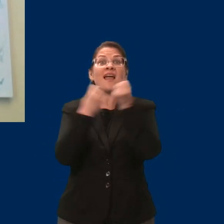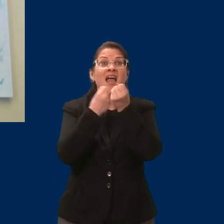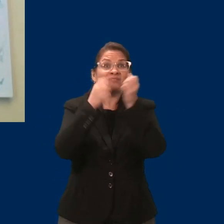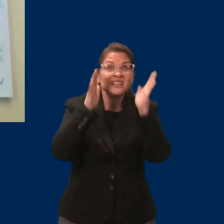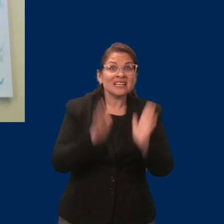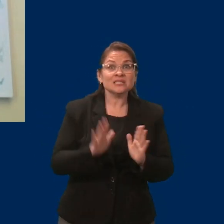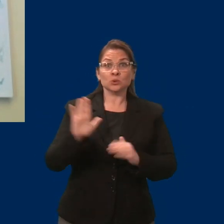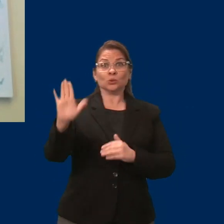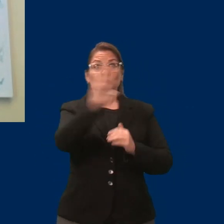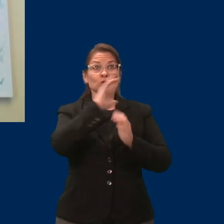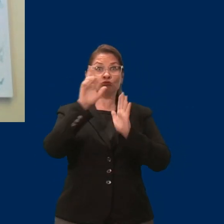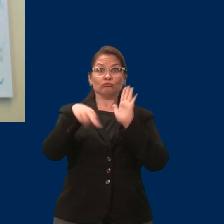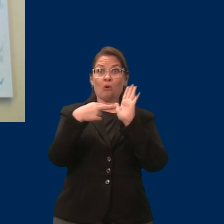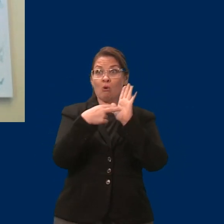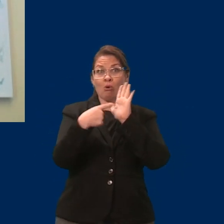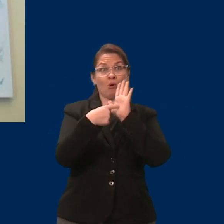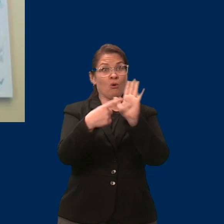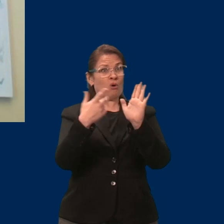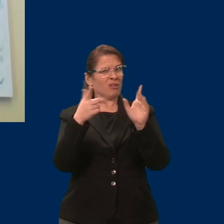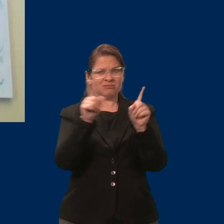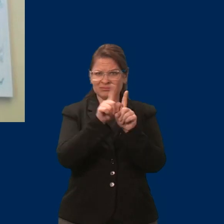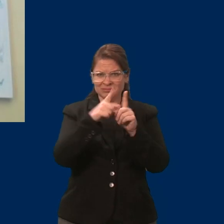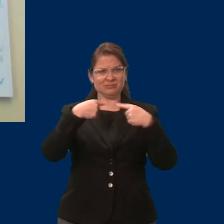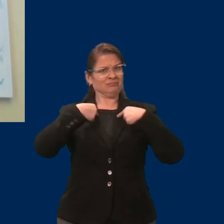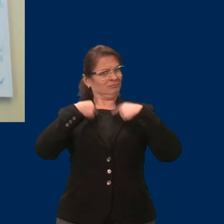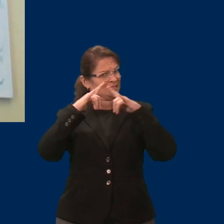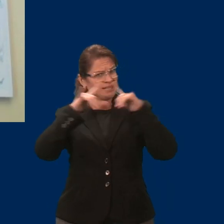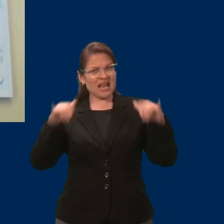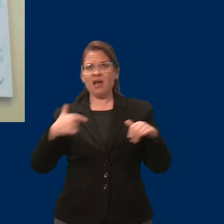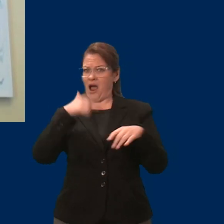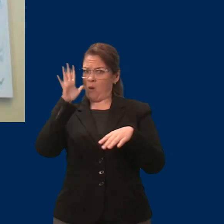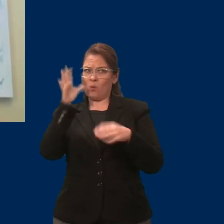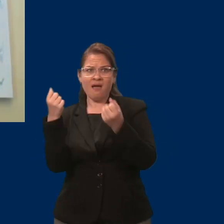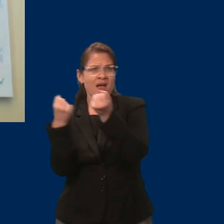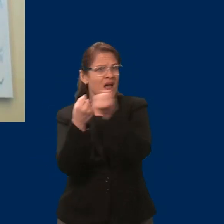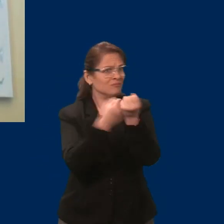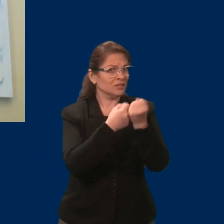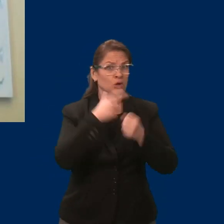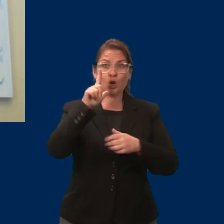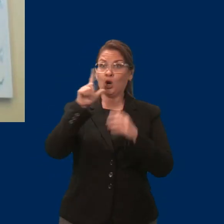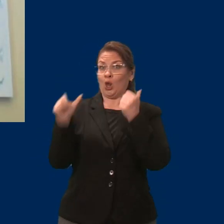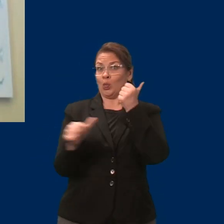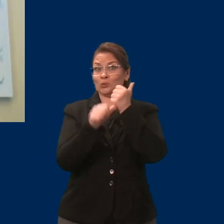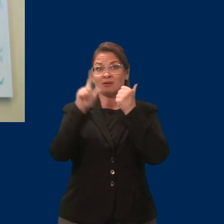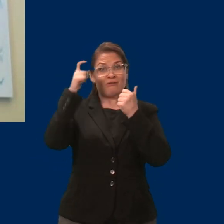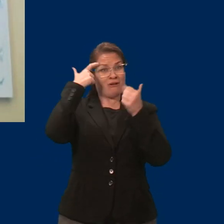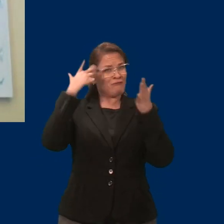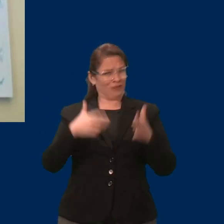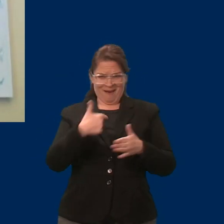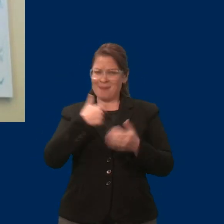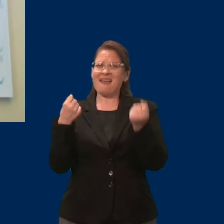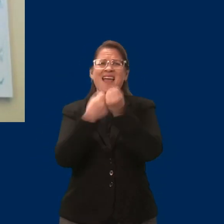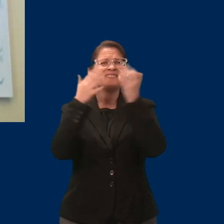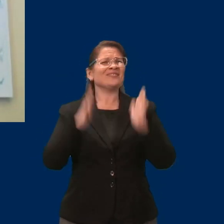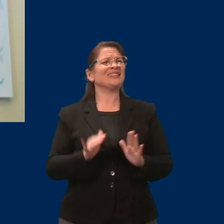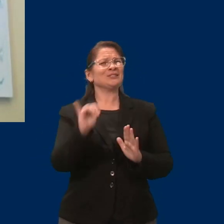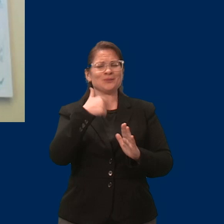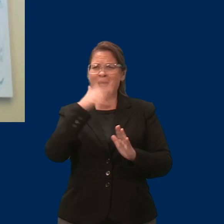to continue to be an advocate, even in this role as Lieutenant Governor, because we all have to move the things that we really care about.